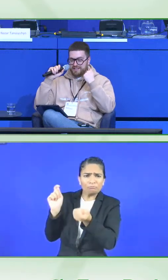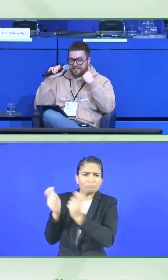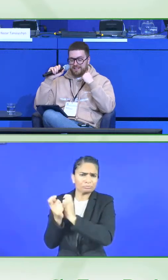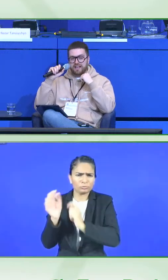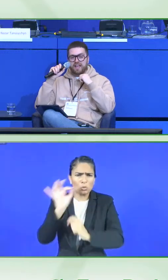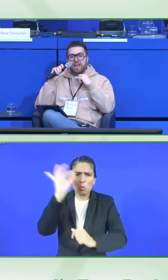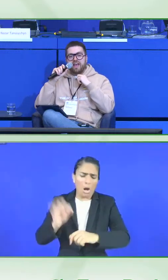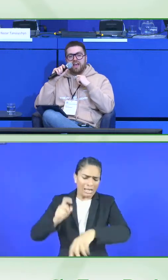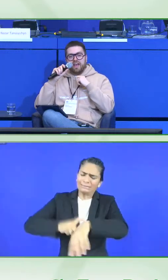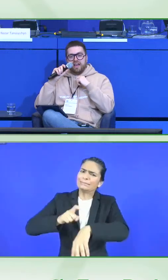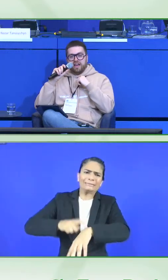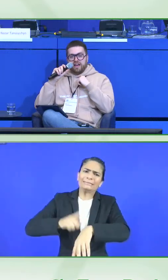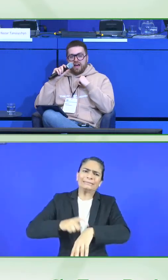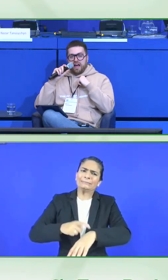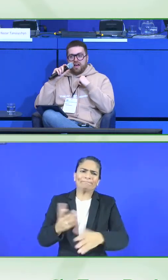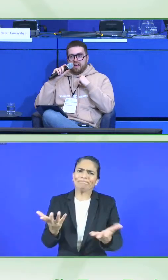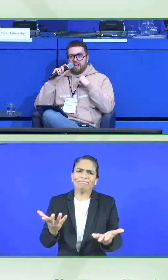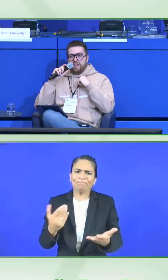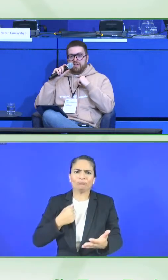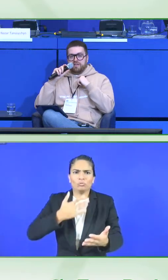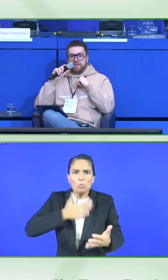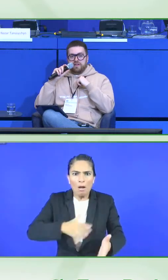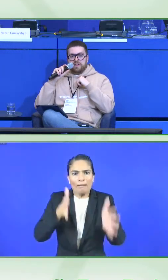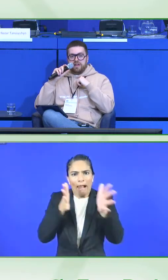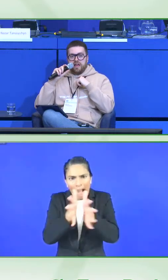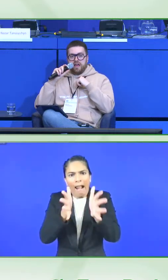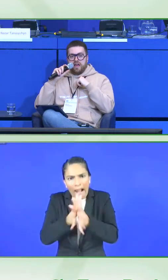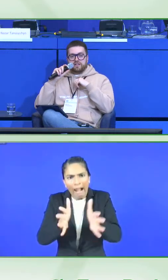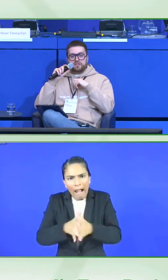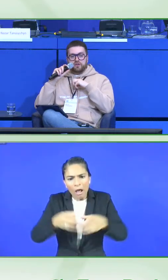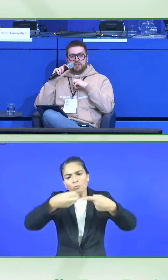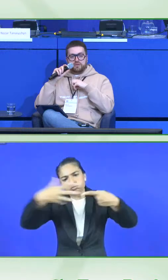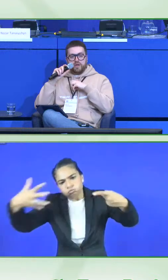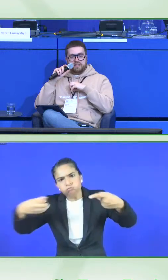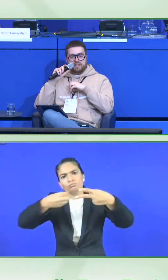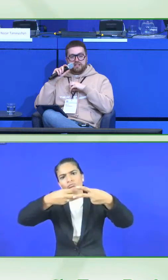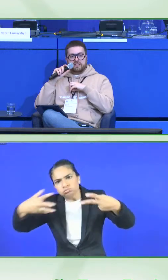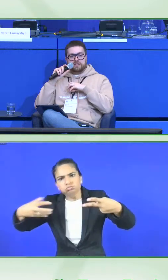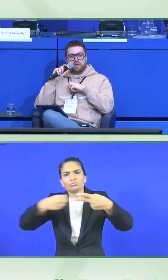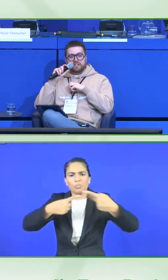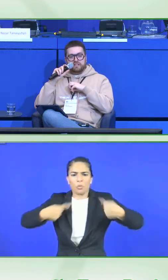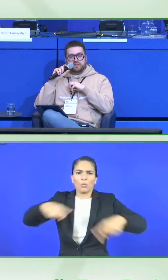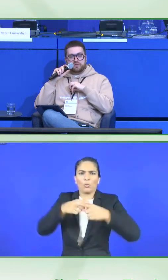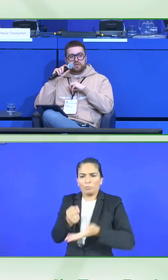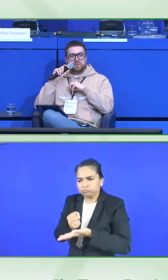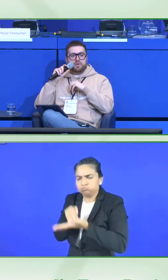Let me call it just the system, or system.